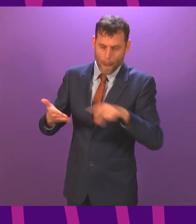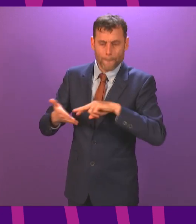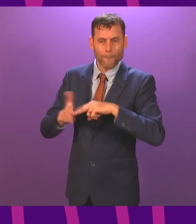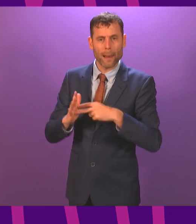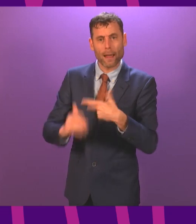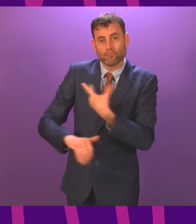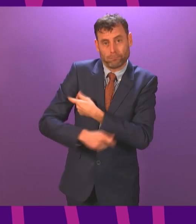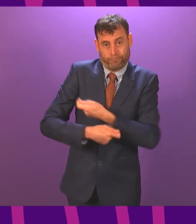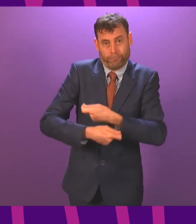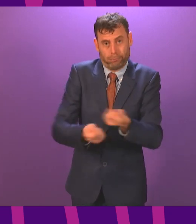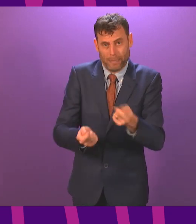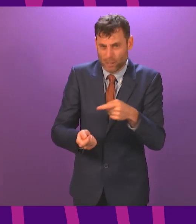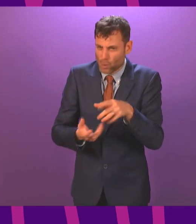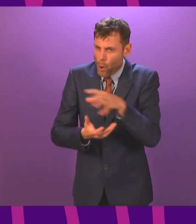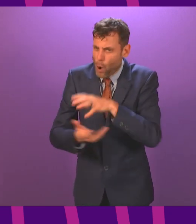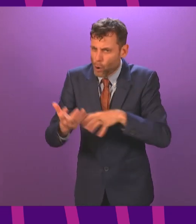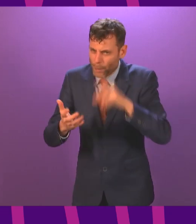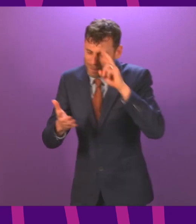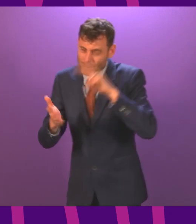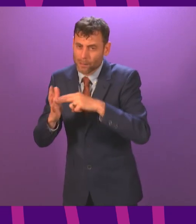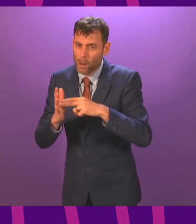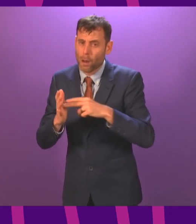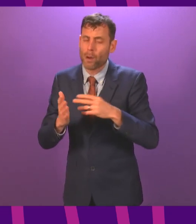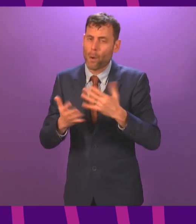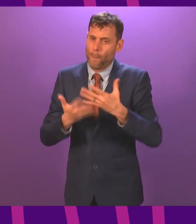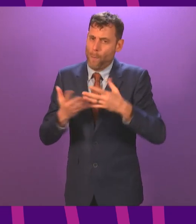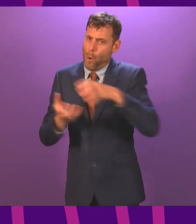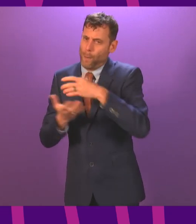This is a complex logistical exercise. It is more complex than the flu vaccinations